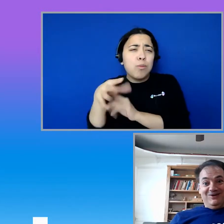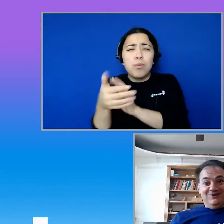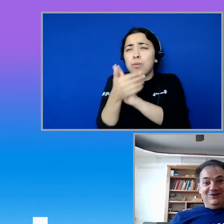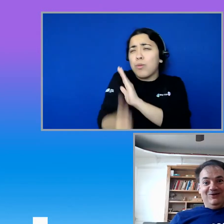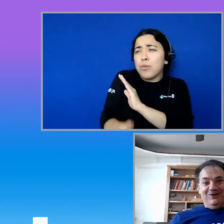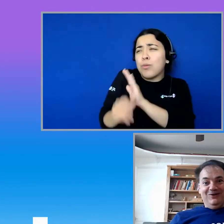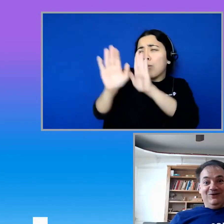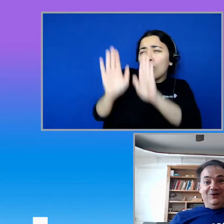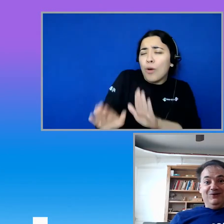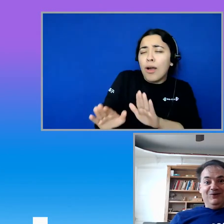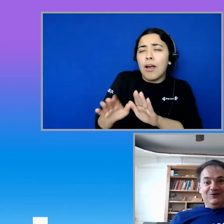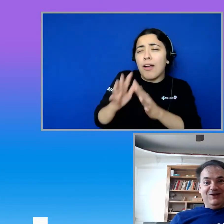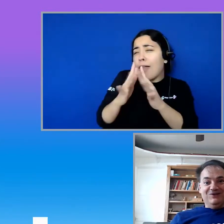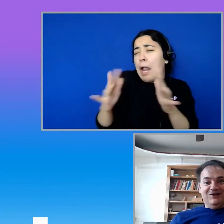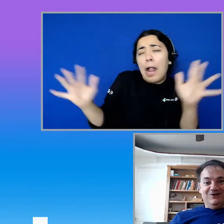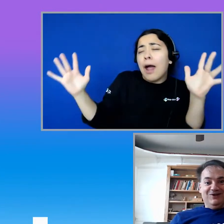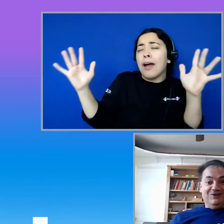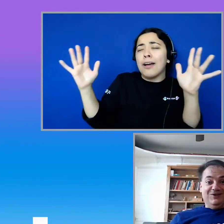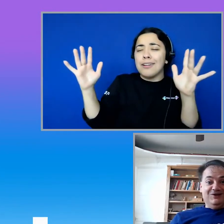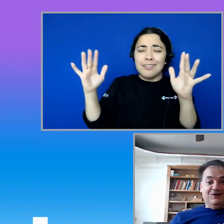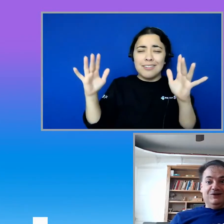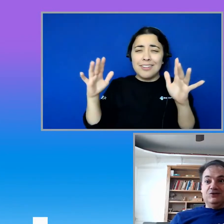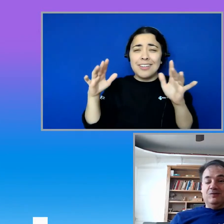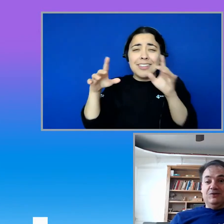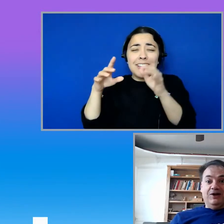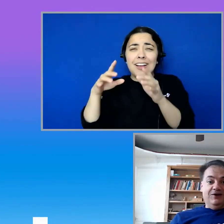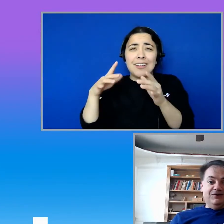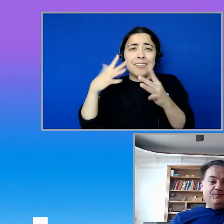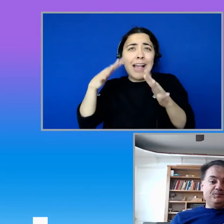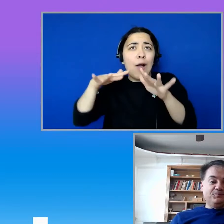and as you know, all the all the